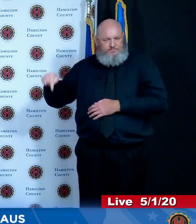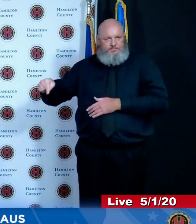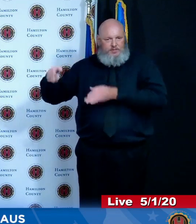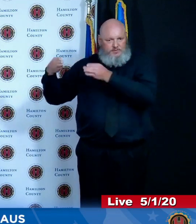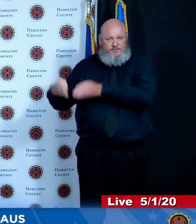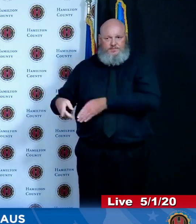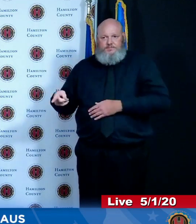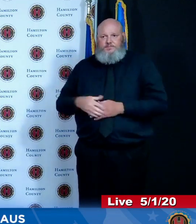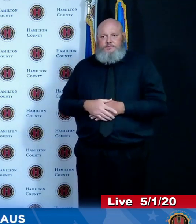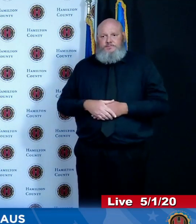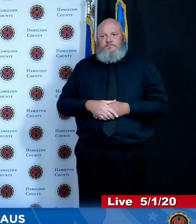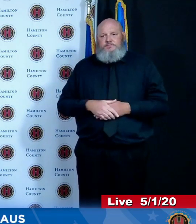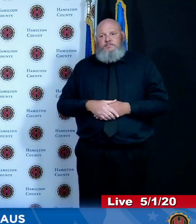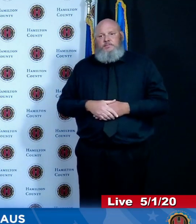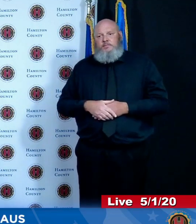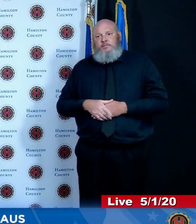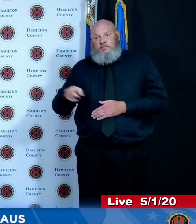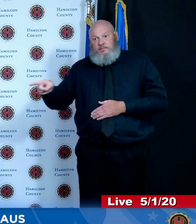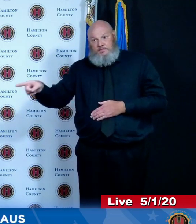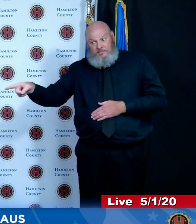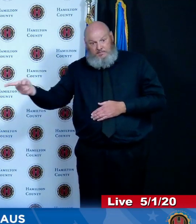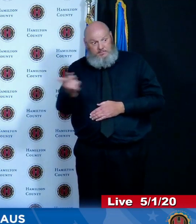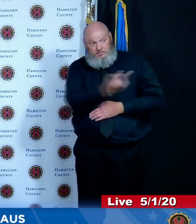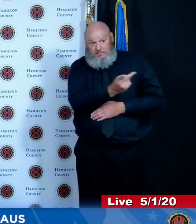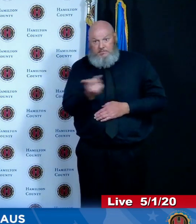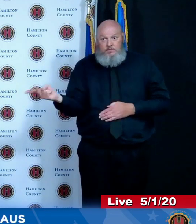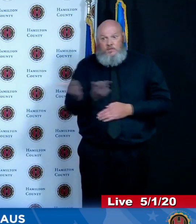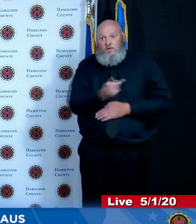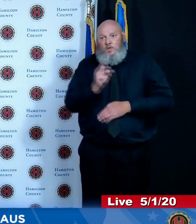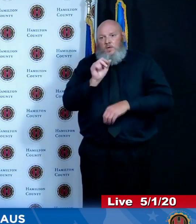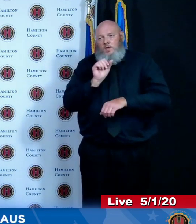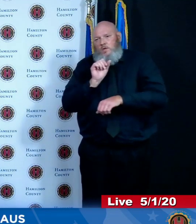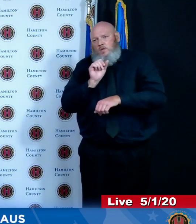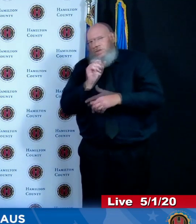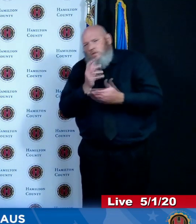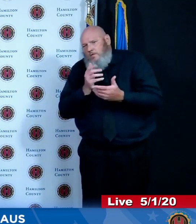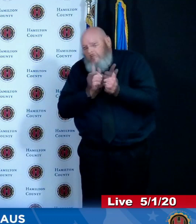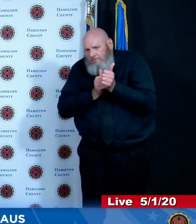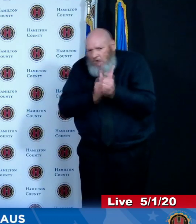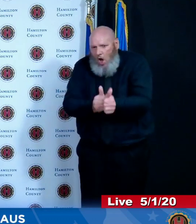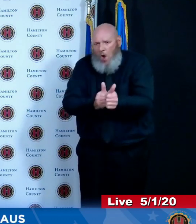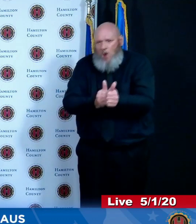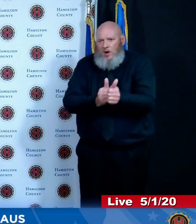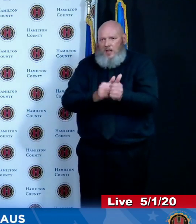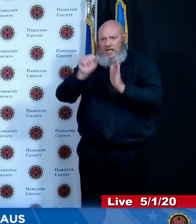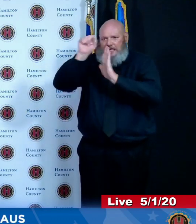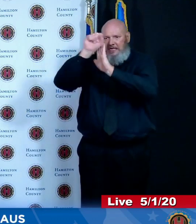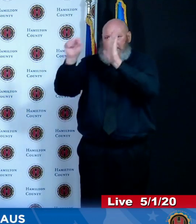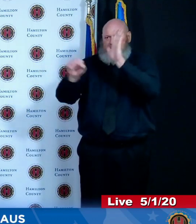the guidance from Public Health at the state level and so while Greg can be